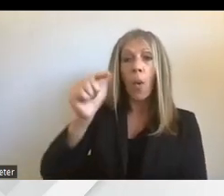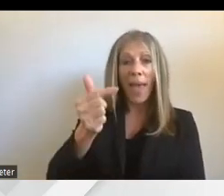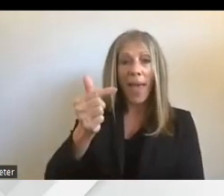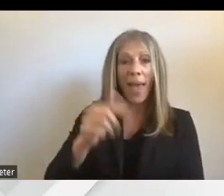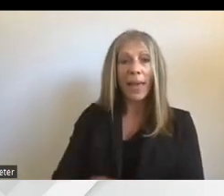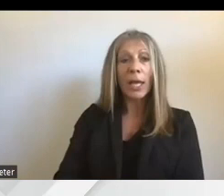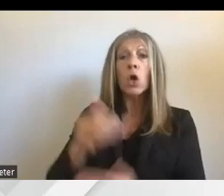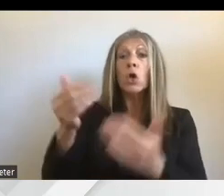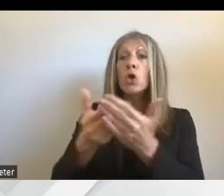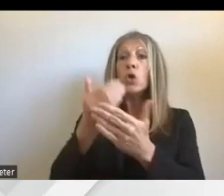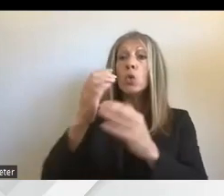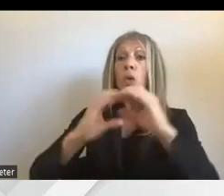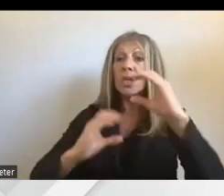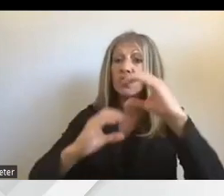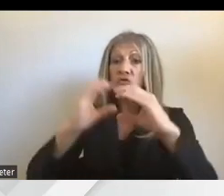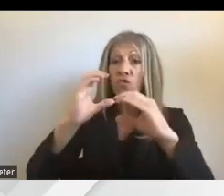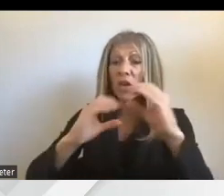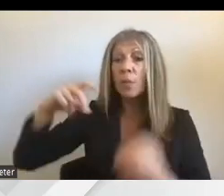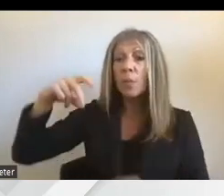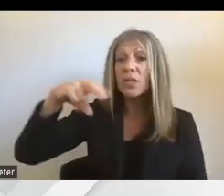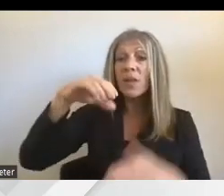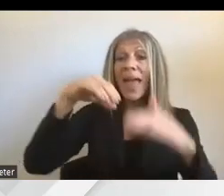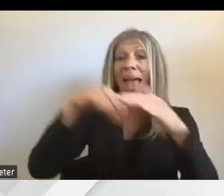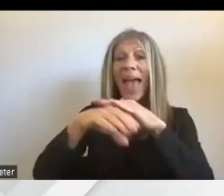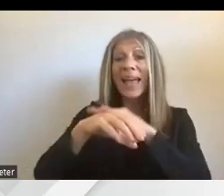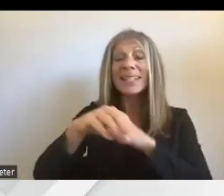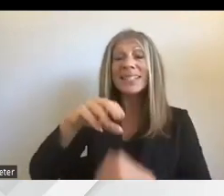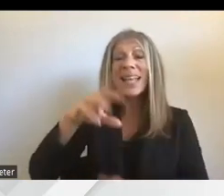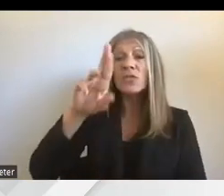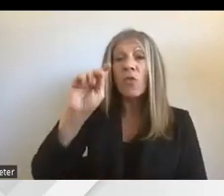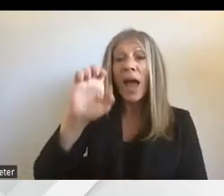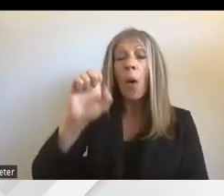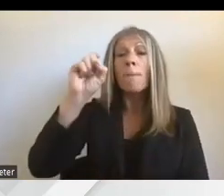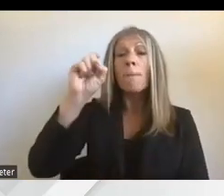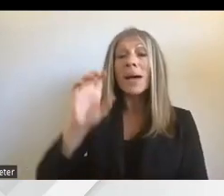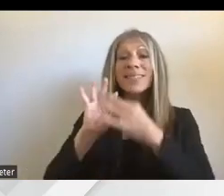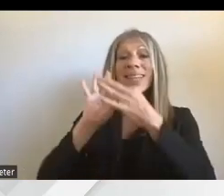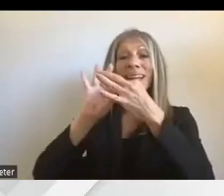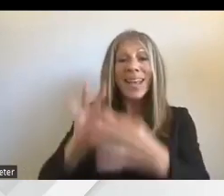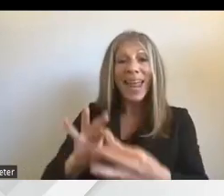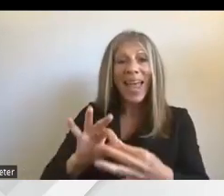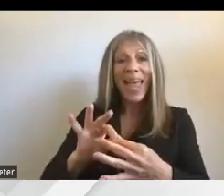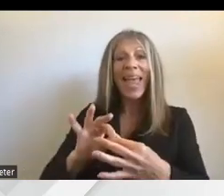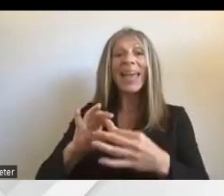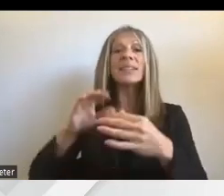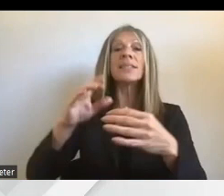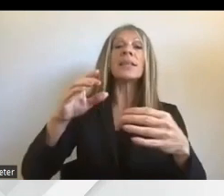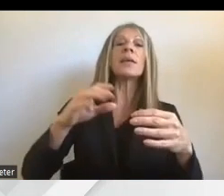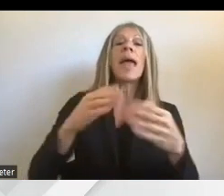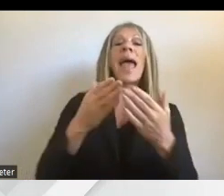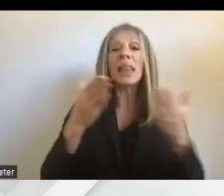In new construction, pedestrian access routes must connect accessible elements, spaces, and